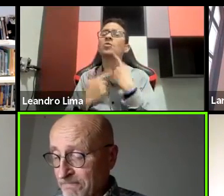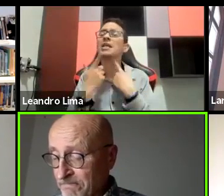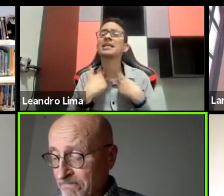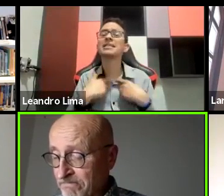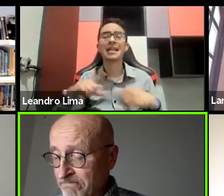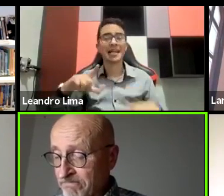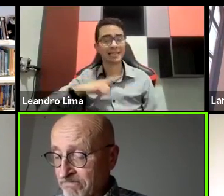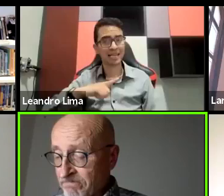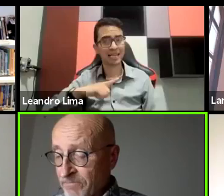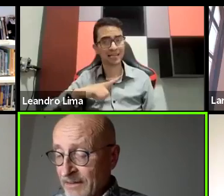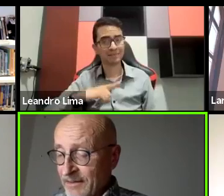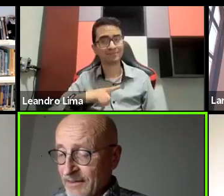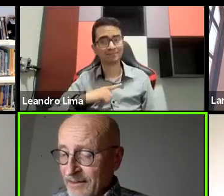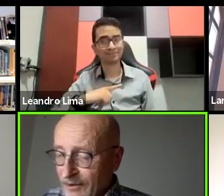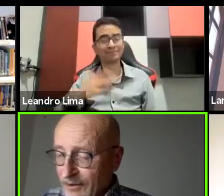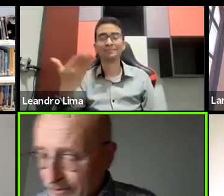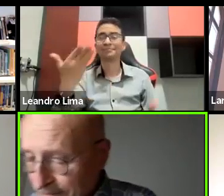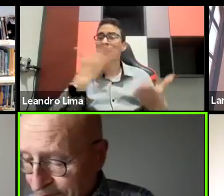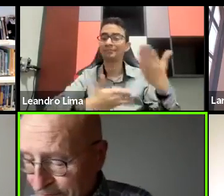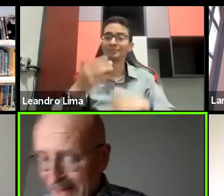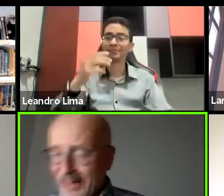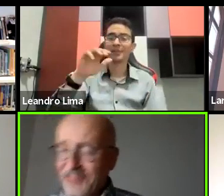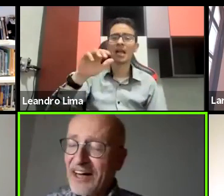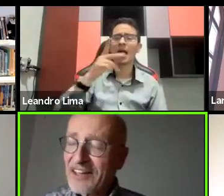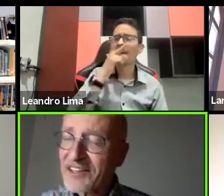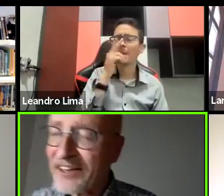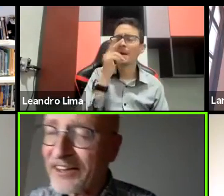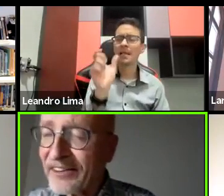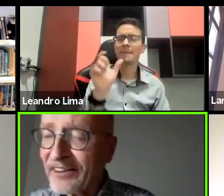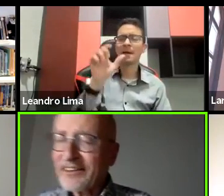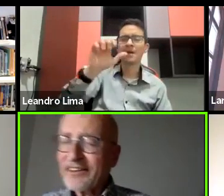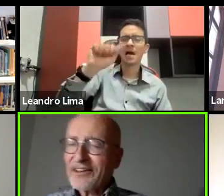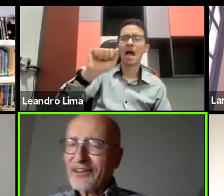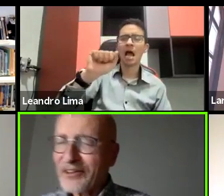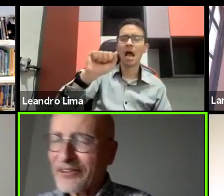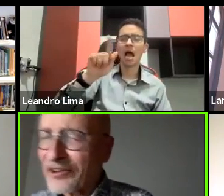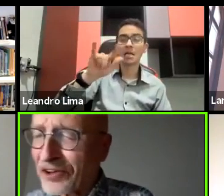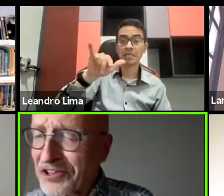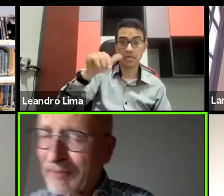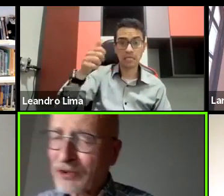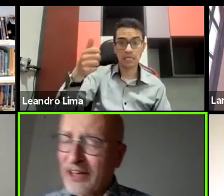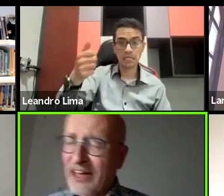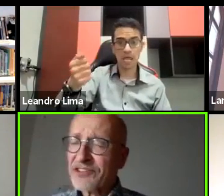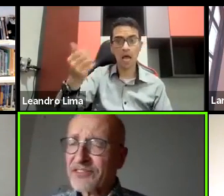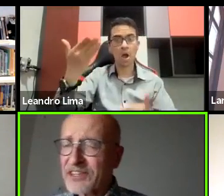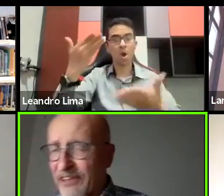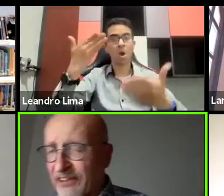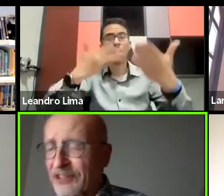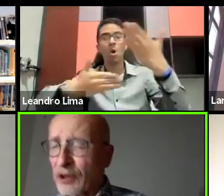I was supposed to speak about collaborative agency uh and as I said, the concept of